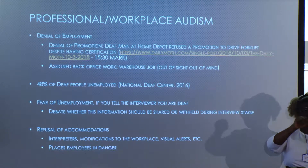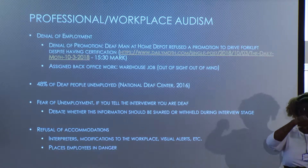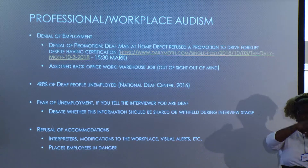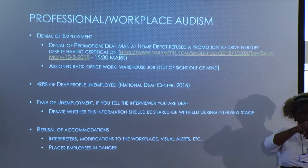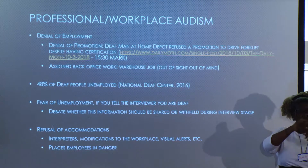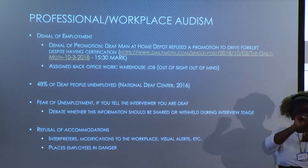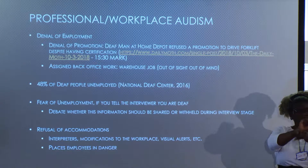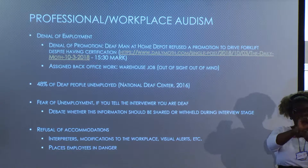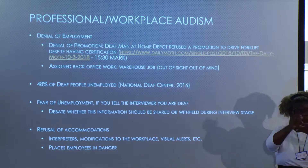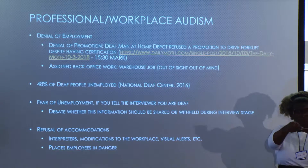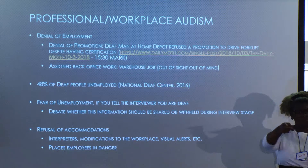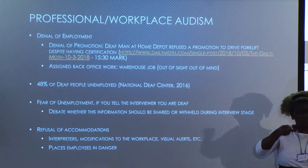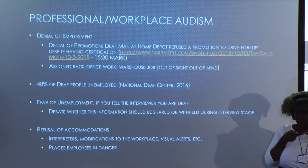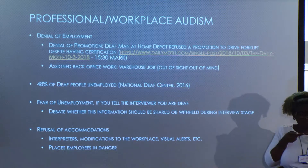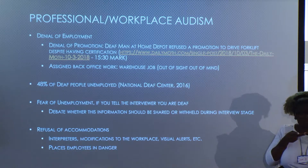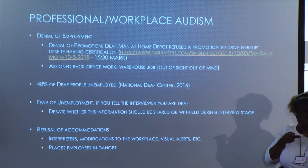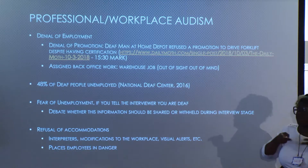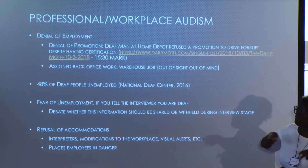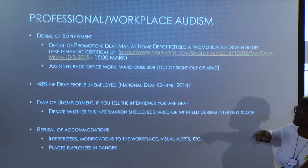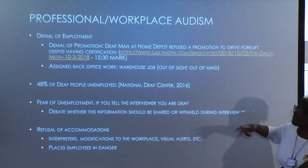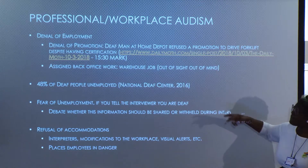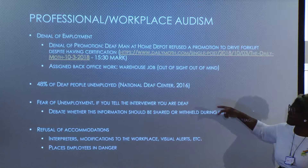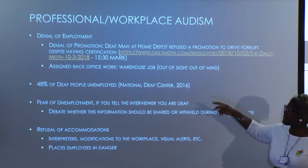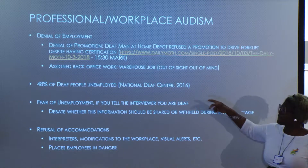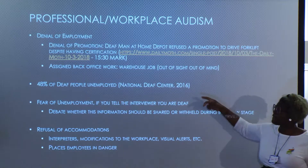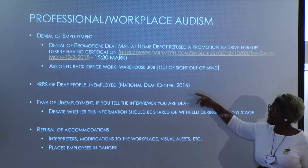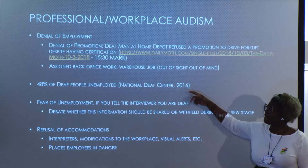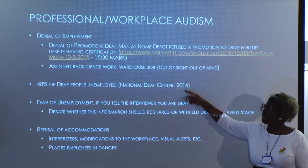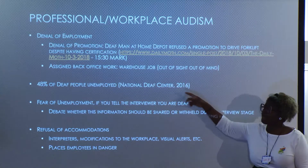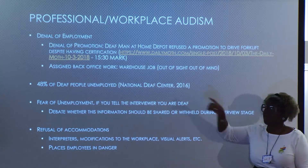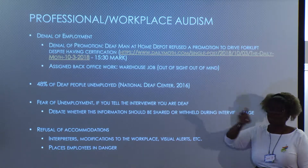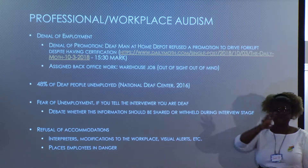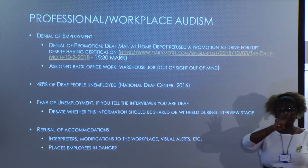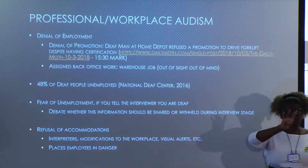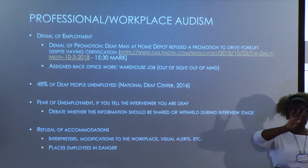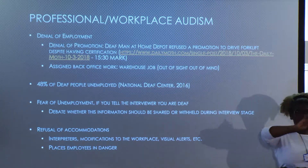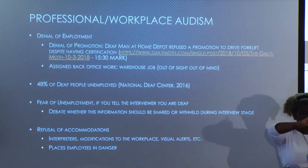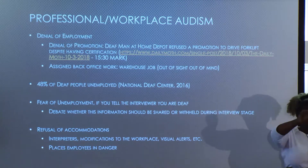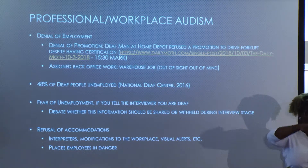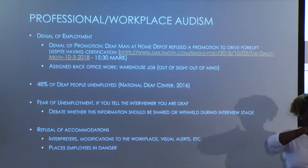One of the biggest issues with audism, however, is in the workplace.